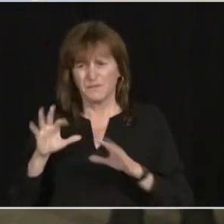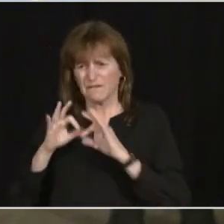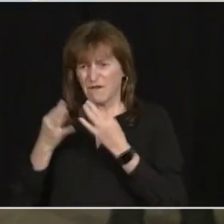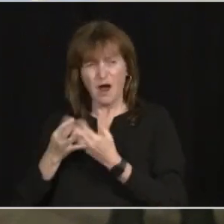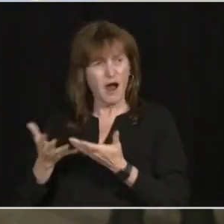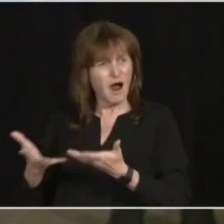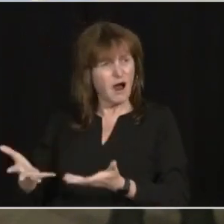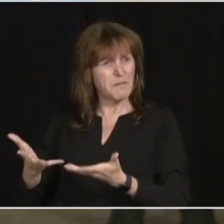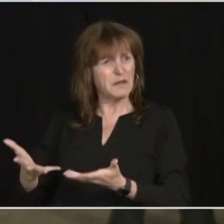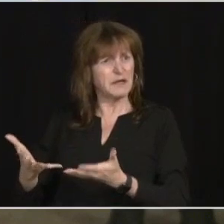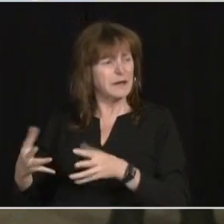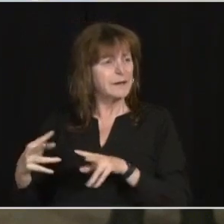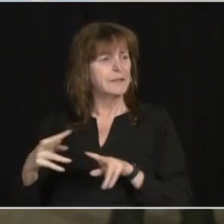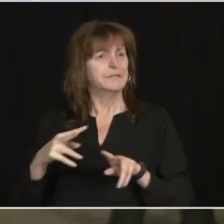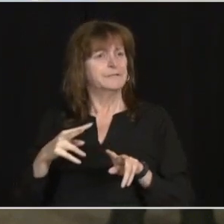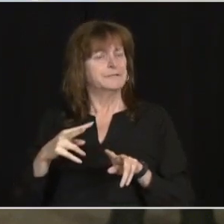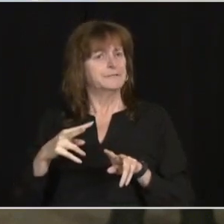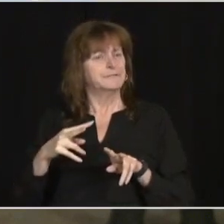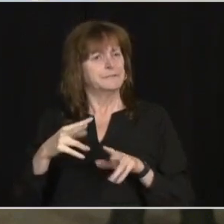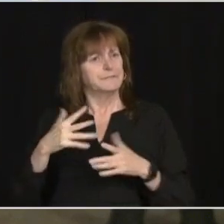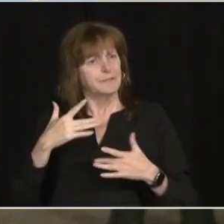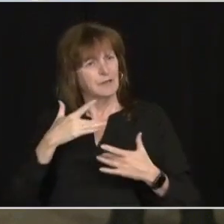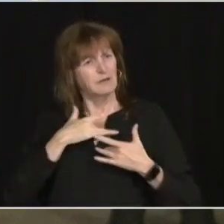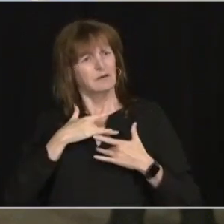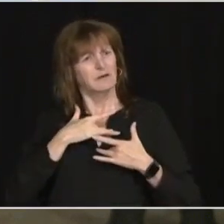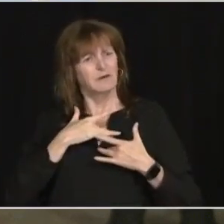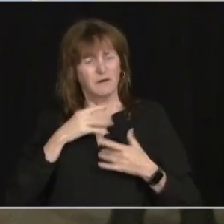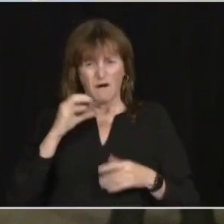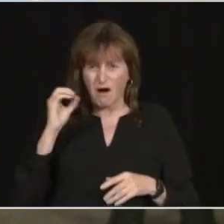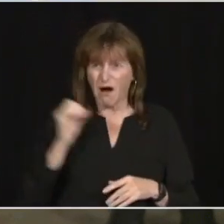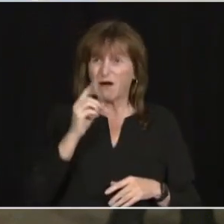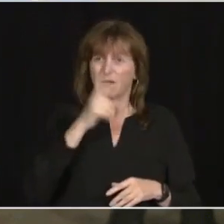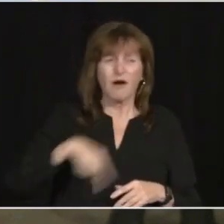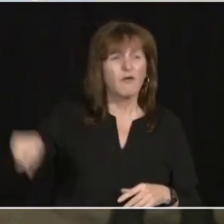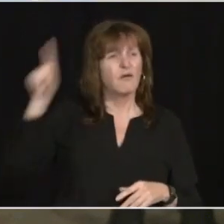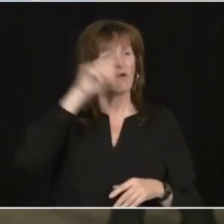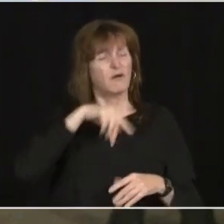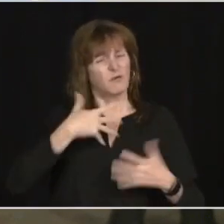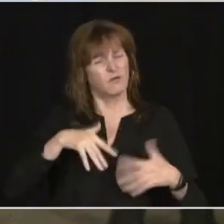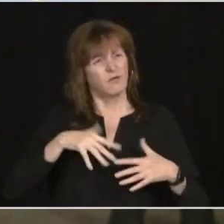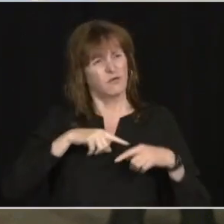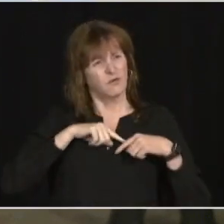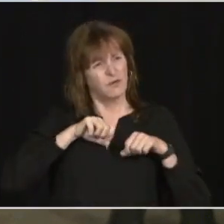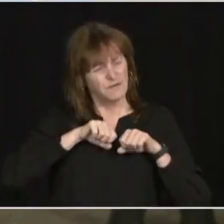grieves with these Ontario families. And their loss,